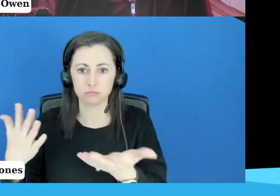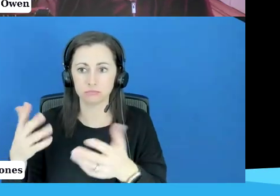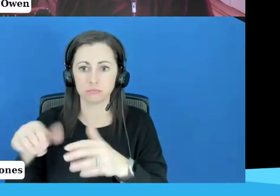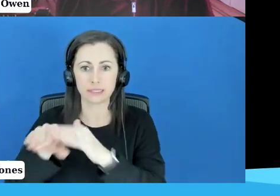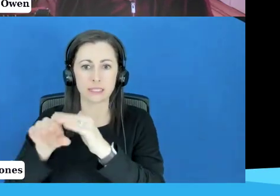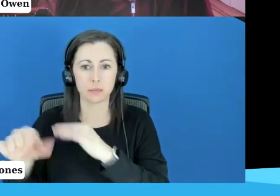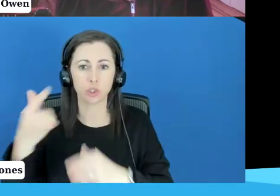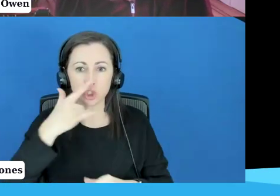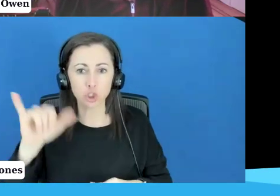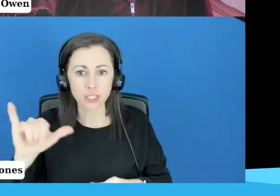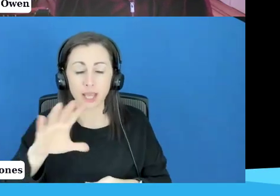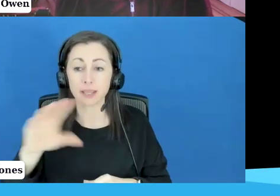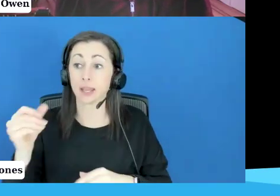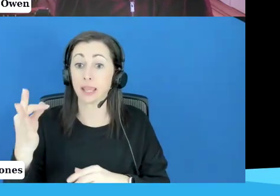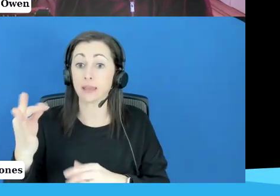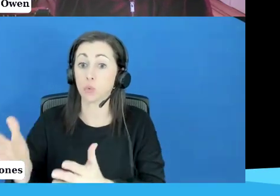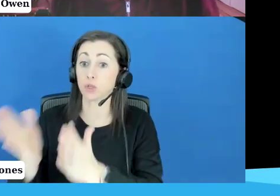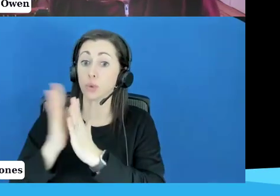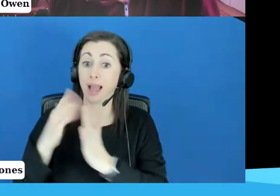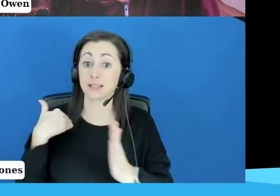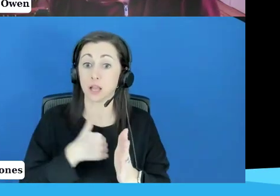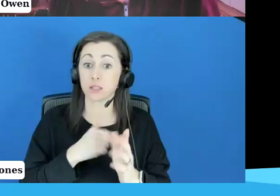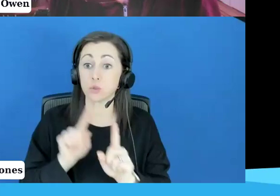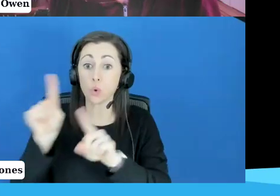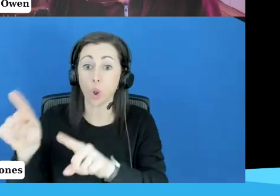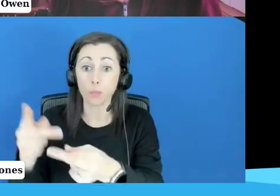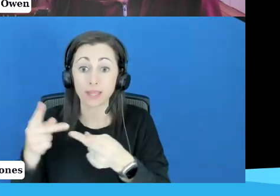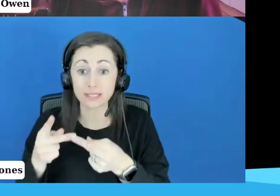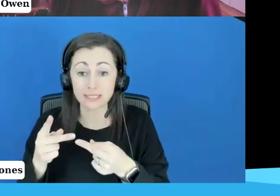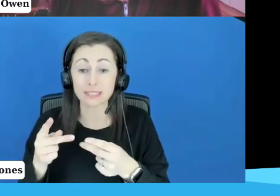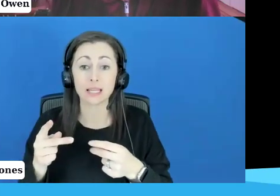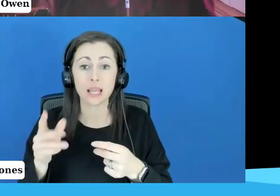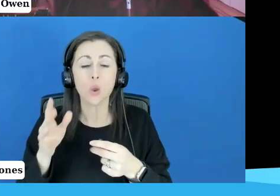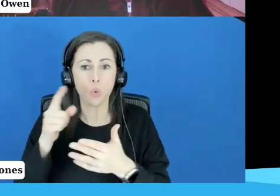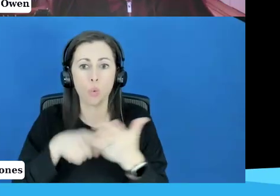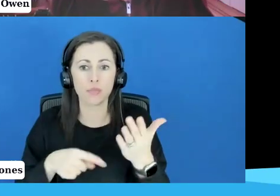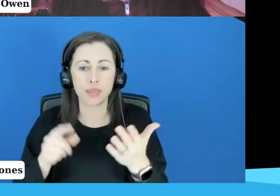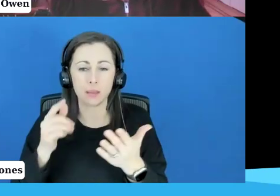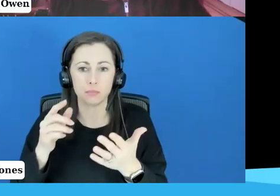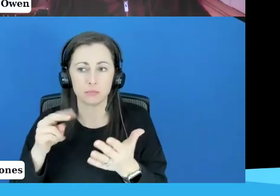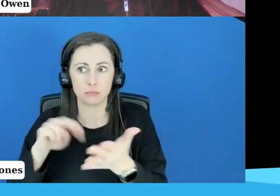when you're asking us to go places. It hurts our feelings when you want to say, “Oh, let's go somewhere.” But you didn't think about us.